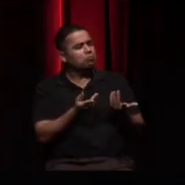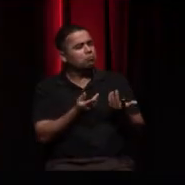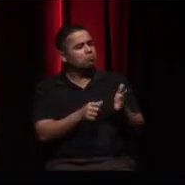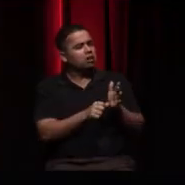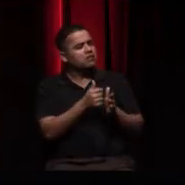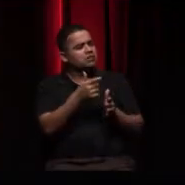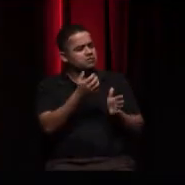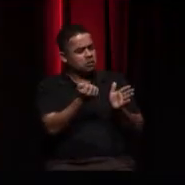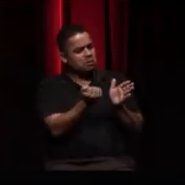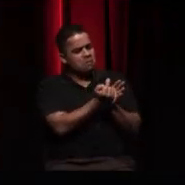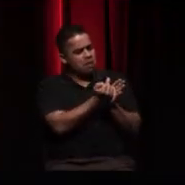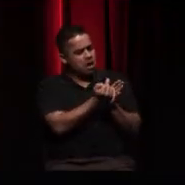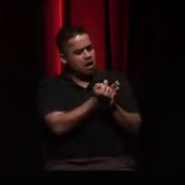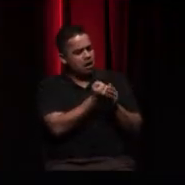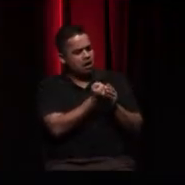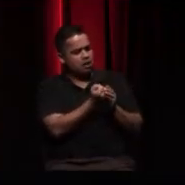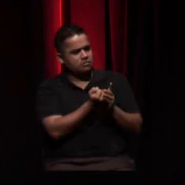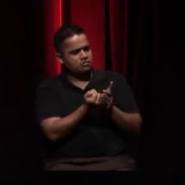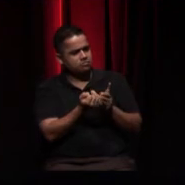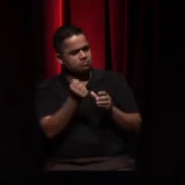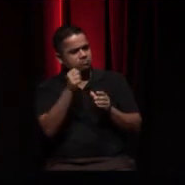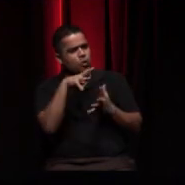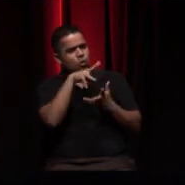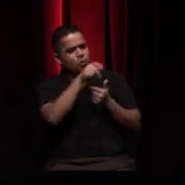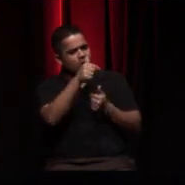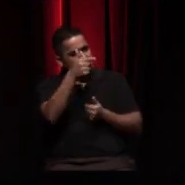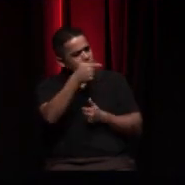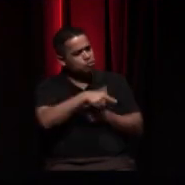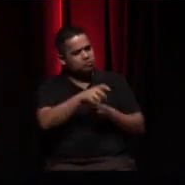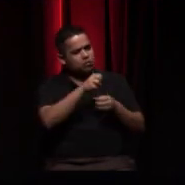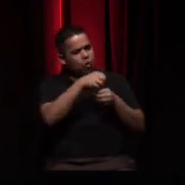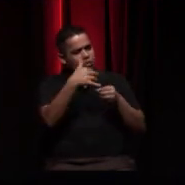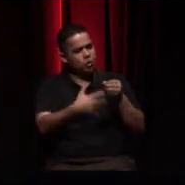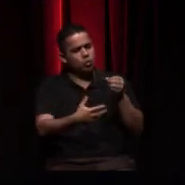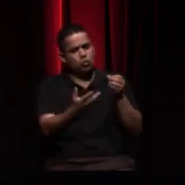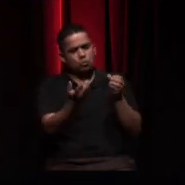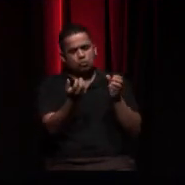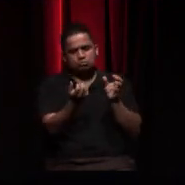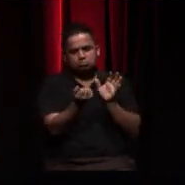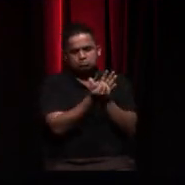this is a global brand - sponsored content, branded content.